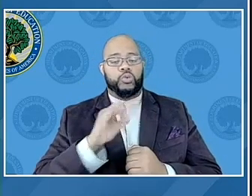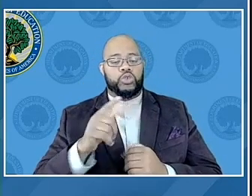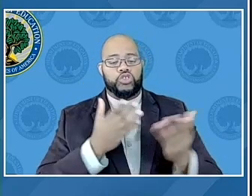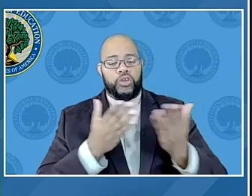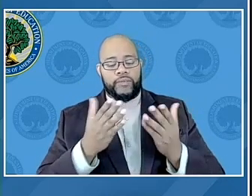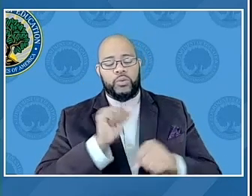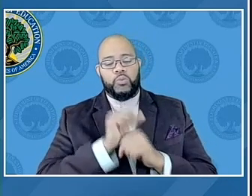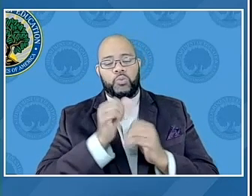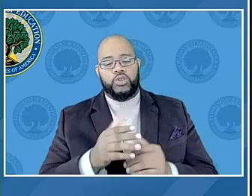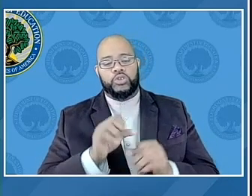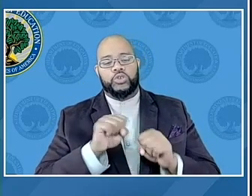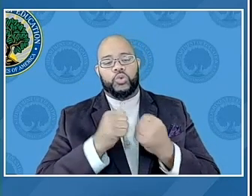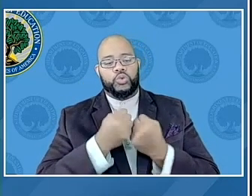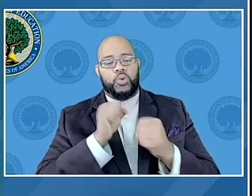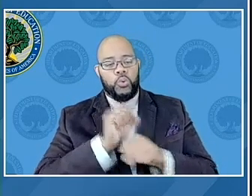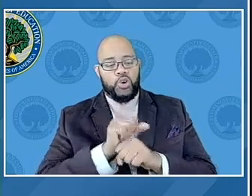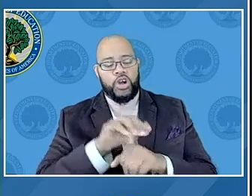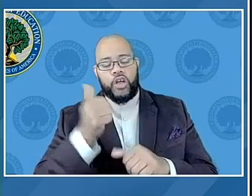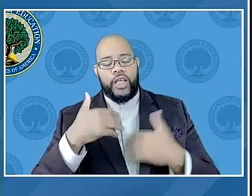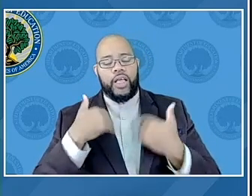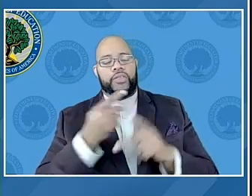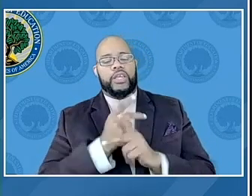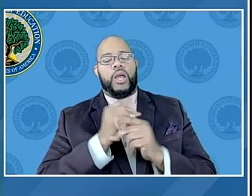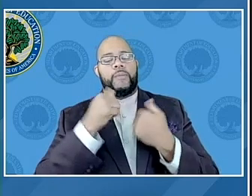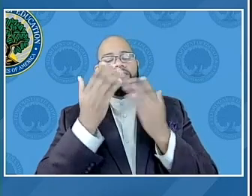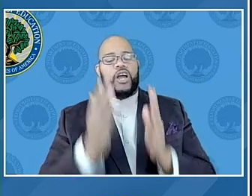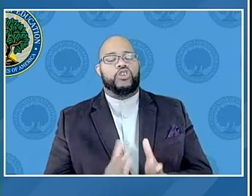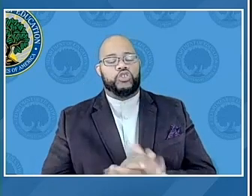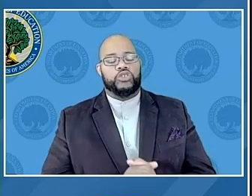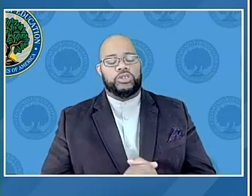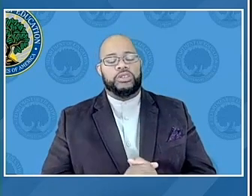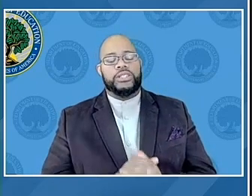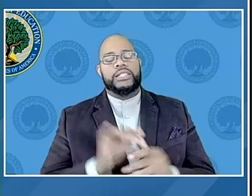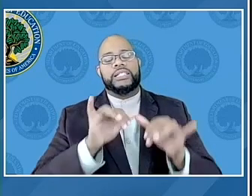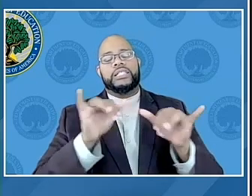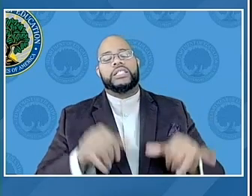workers, other health care providers, the system of application is arduous.